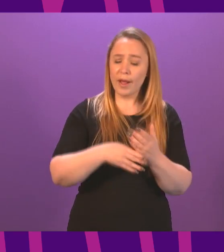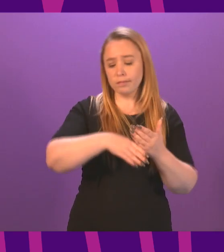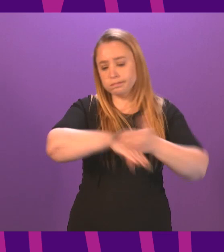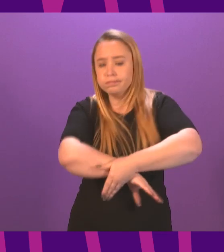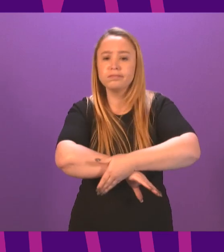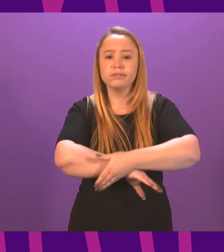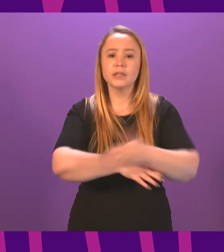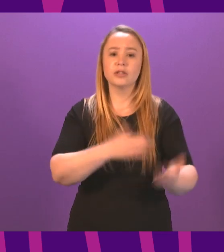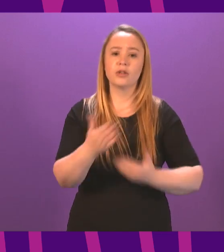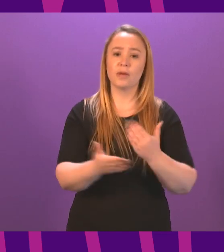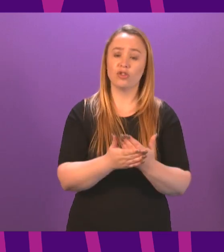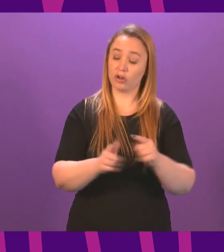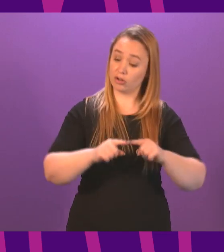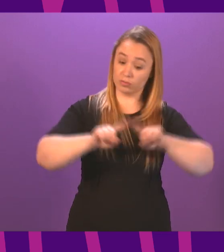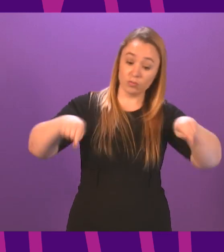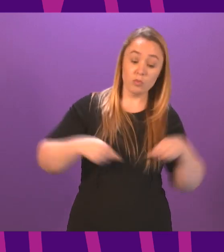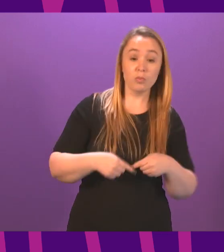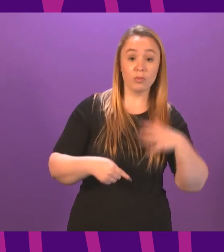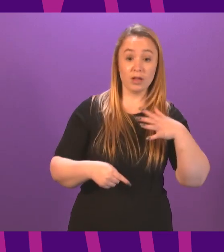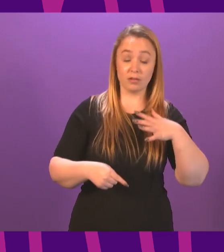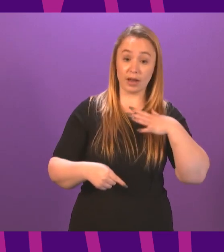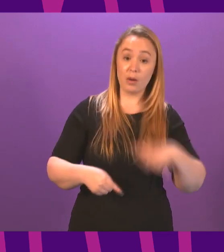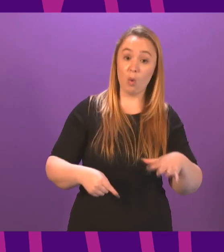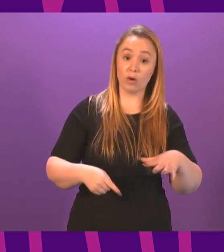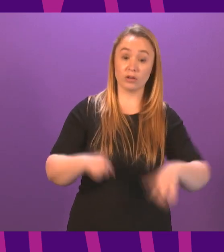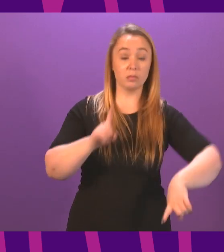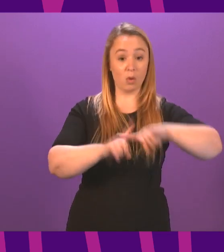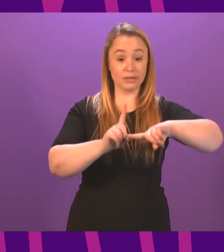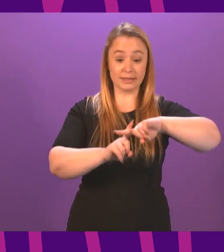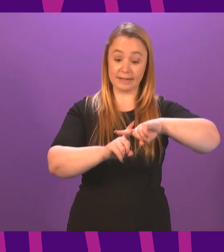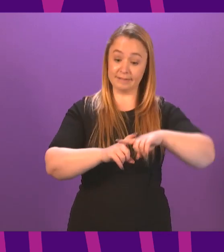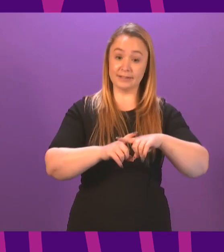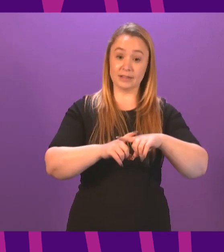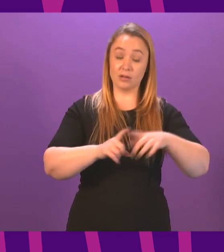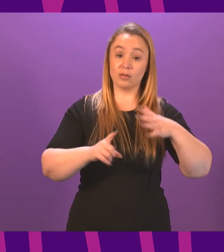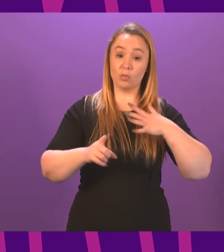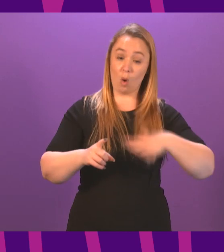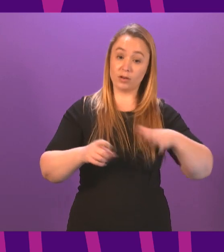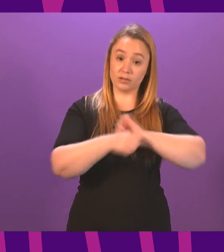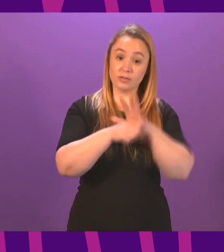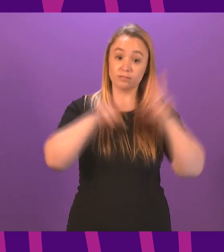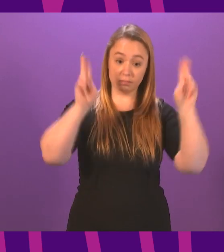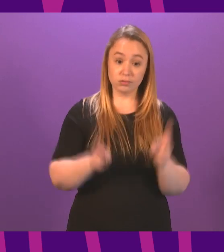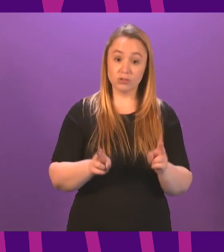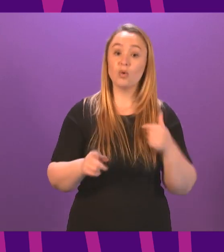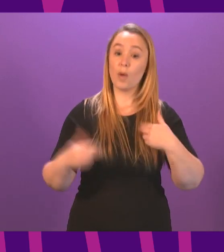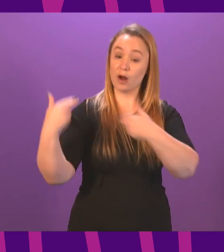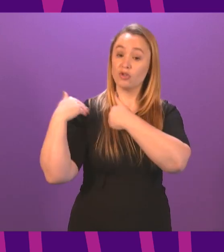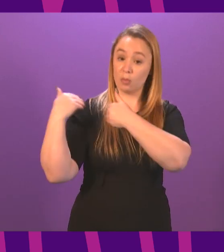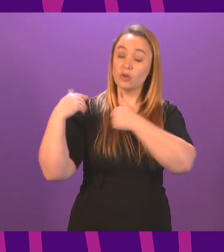happen into reality. That is the responsibility of the Government and it is one that we take seriously.